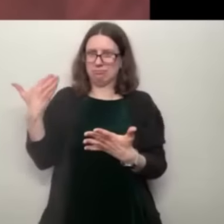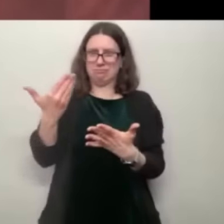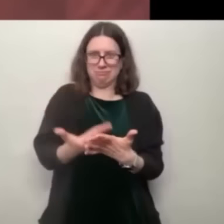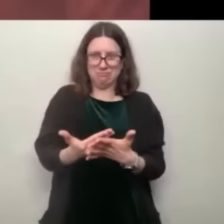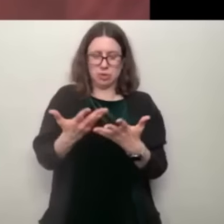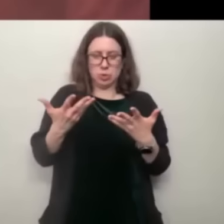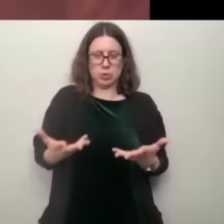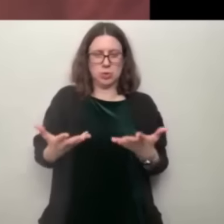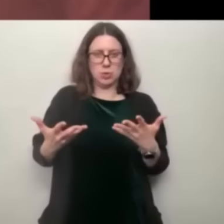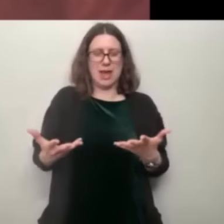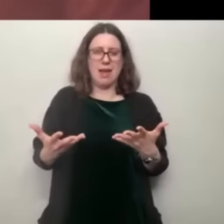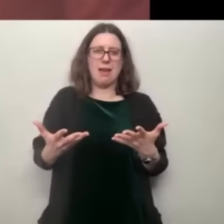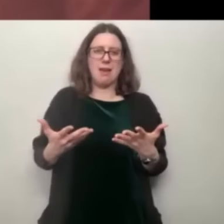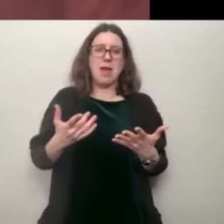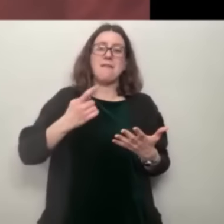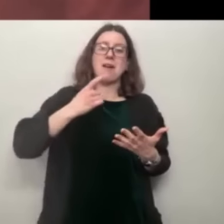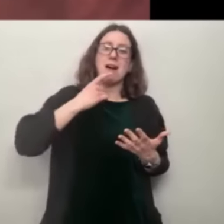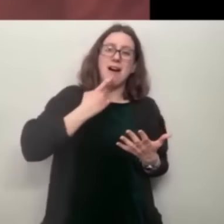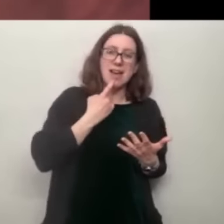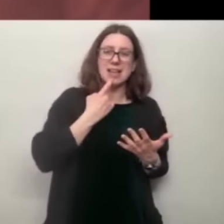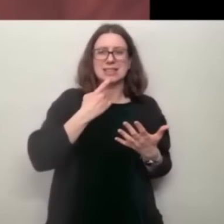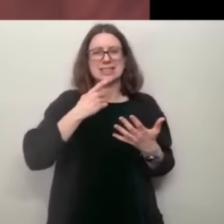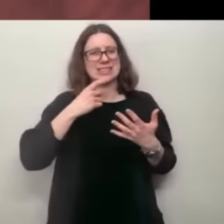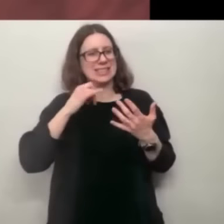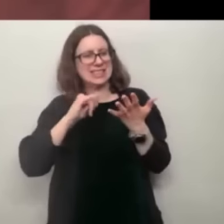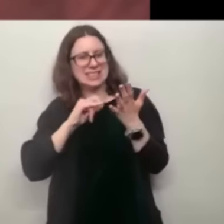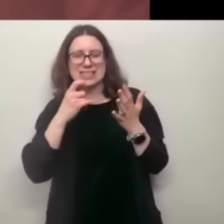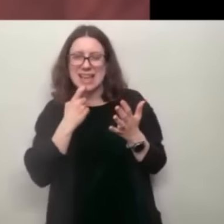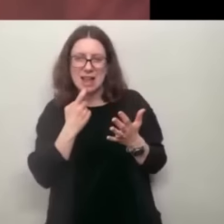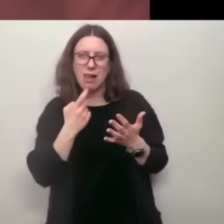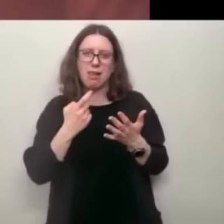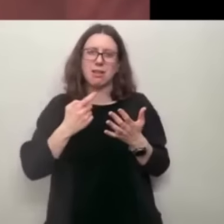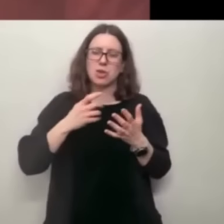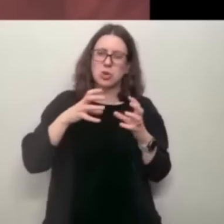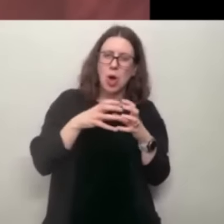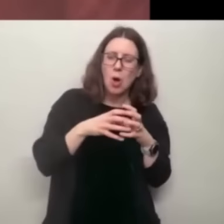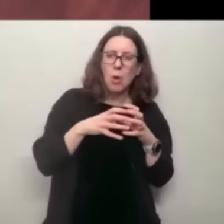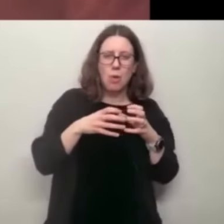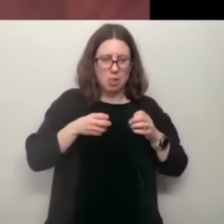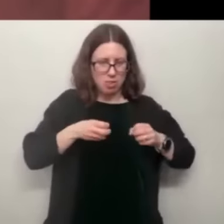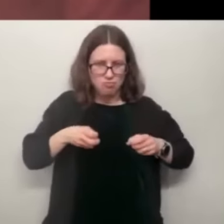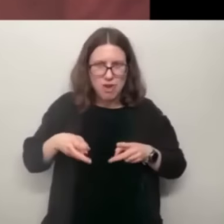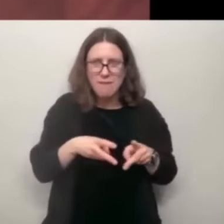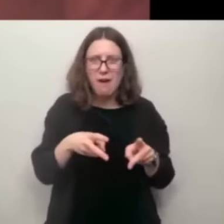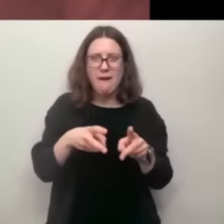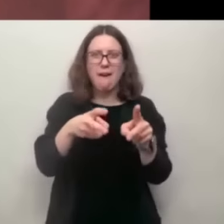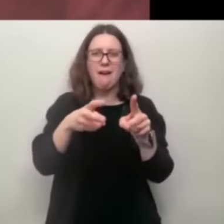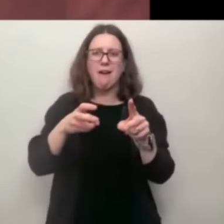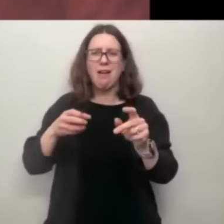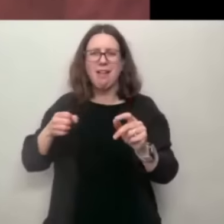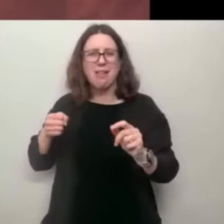steel, coal, and steam. We see first the rivers, then the canals, and then the railways. We see the steam engine,